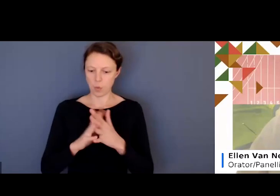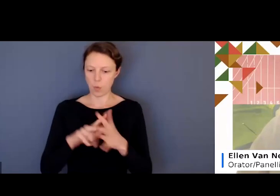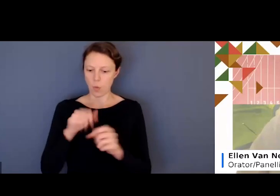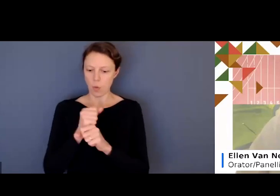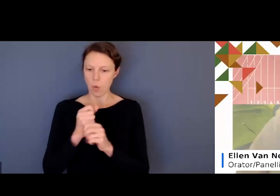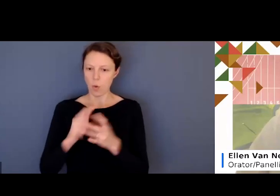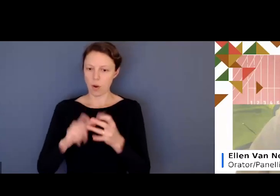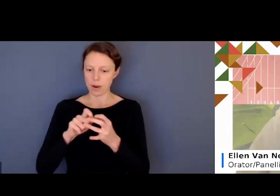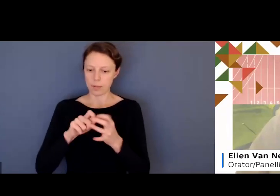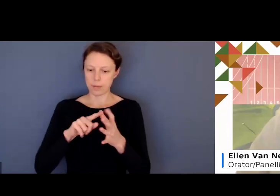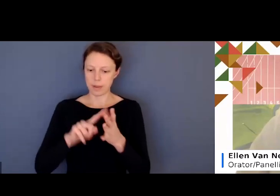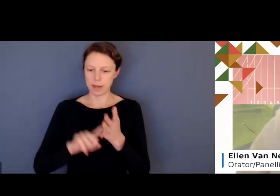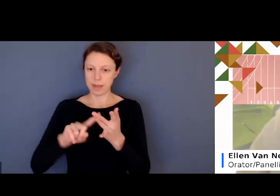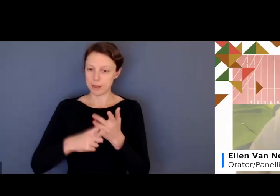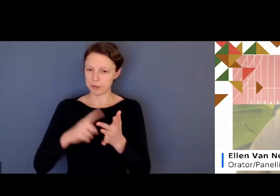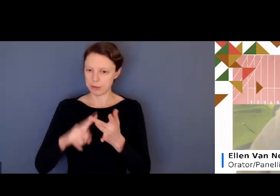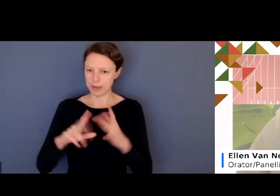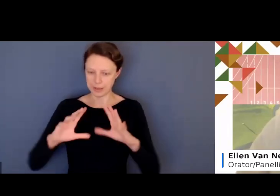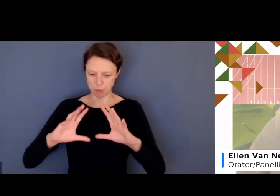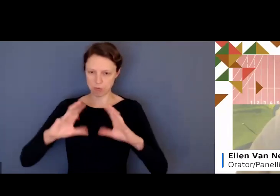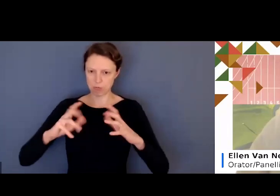for a traditional round bowl kicking game